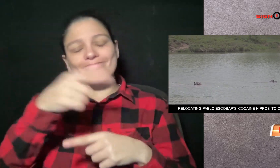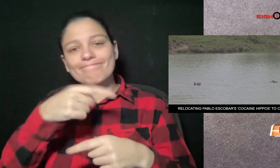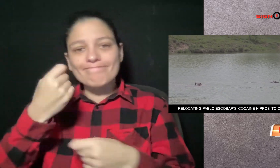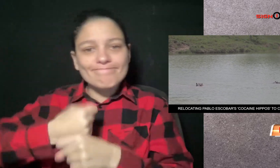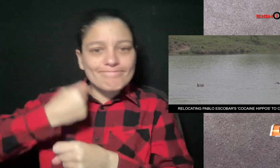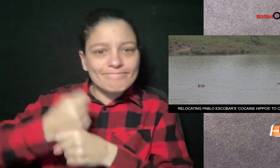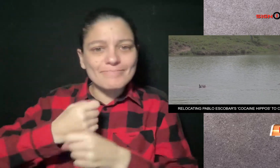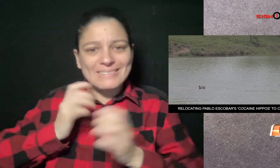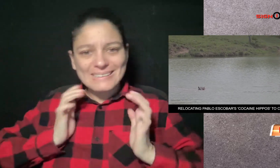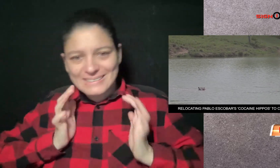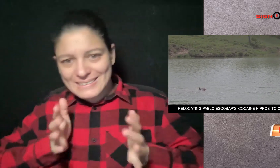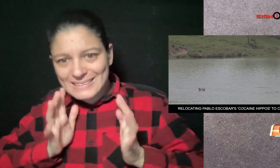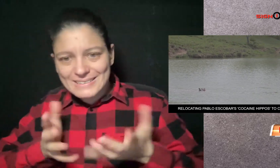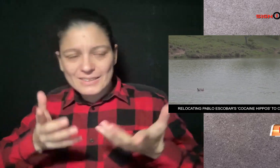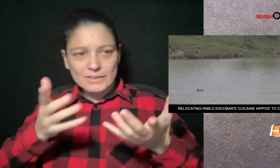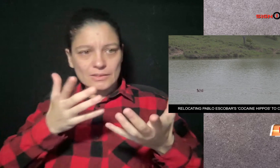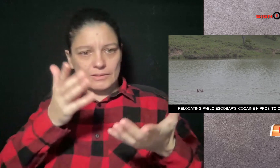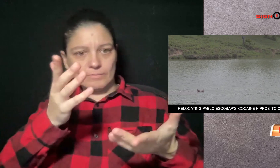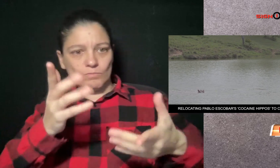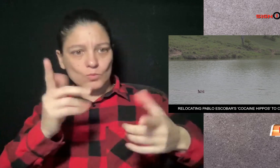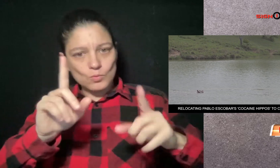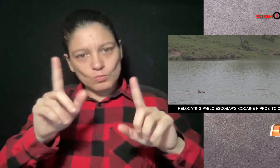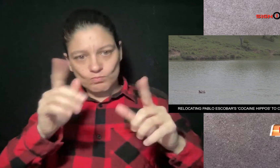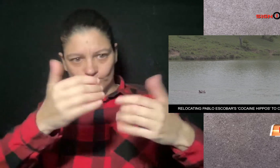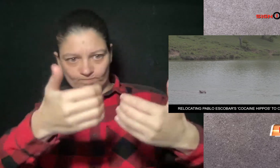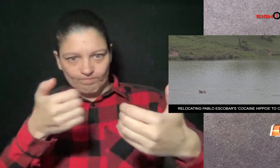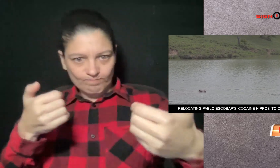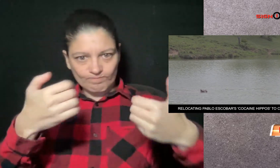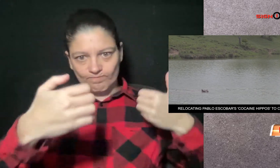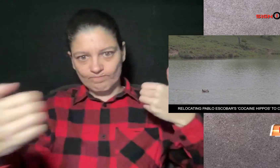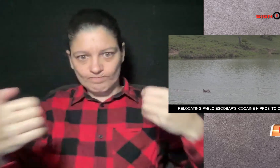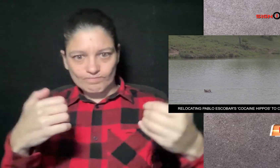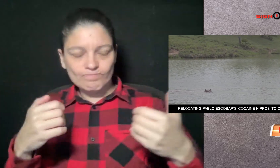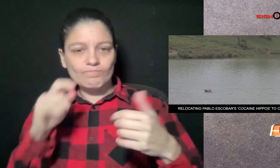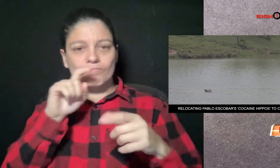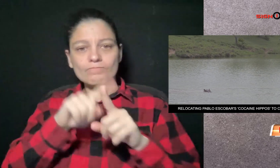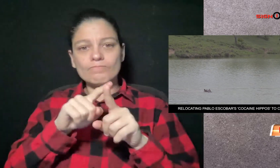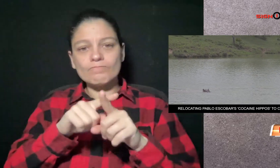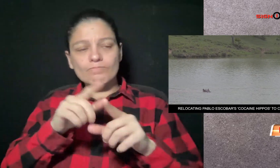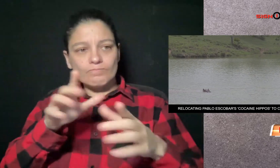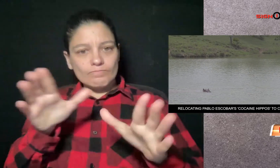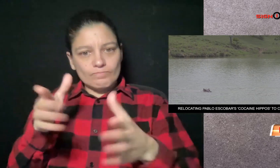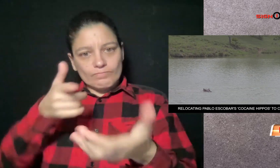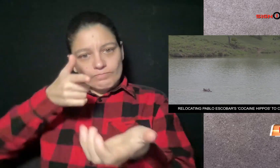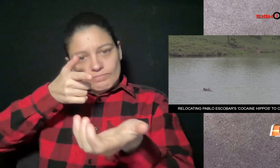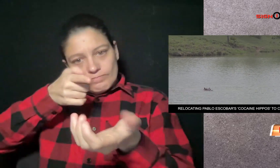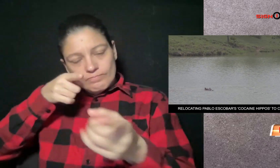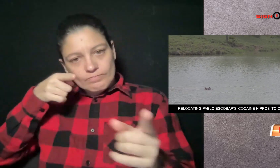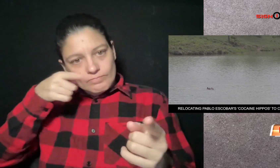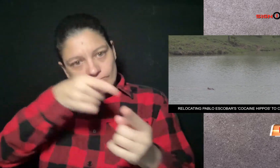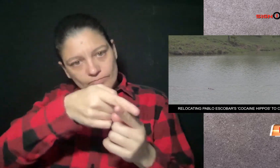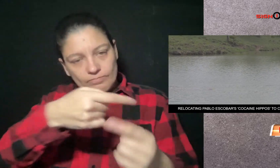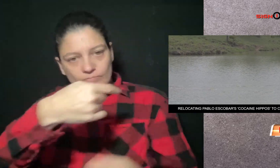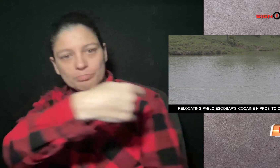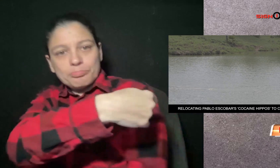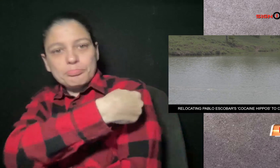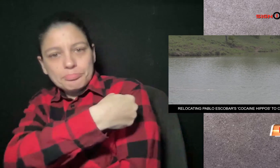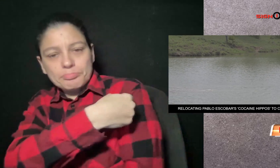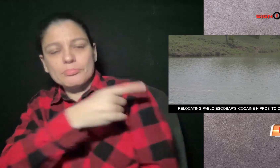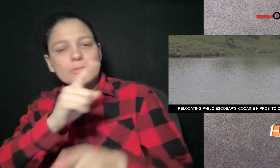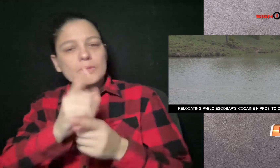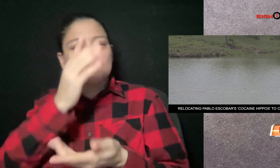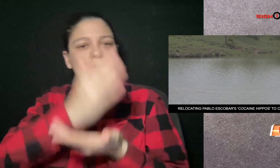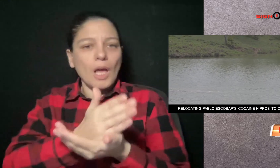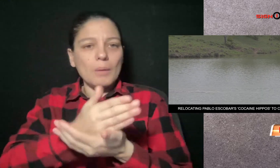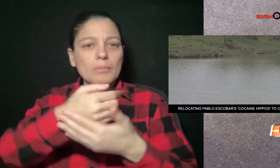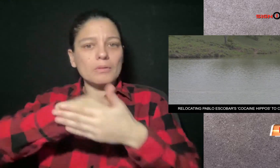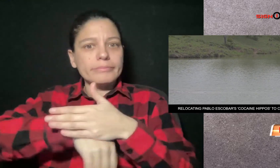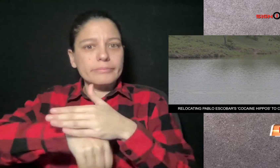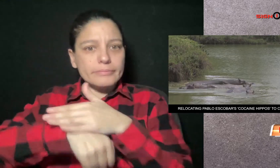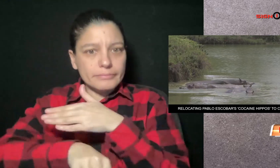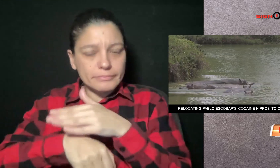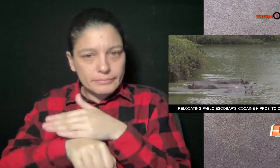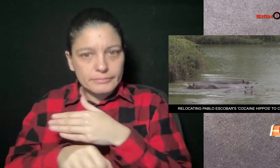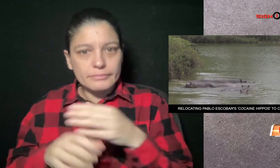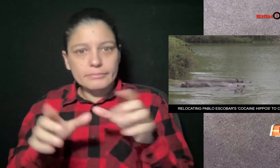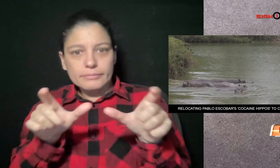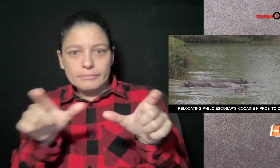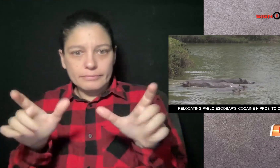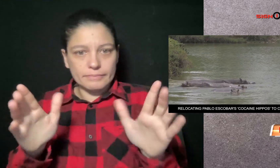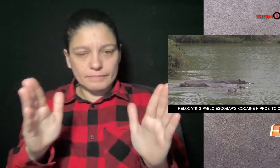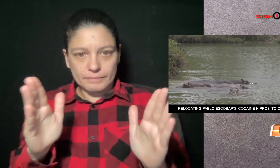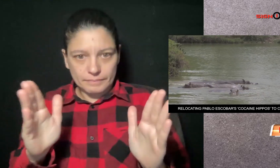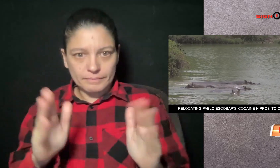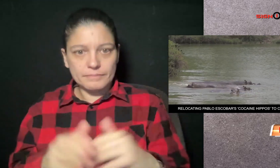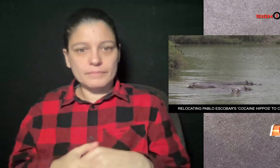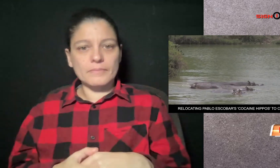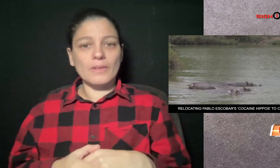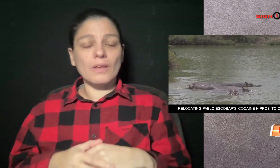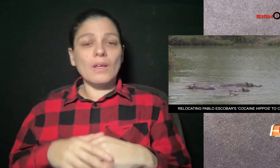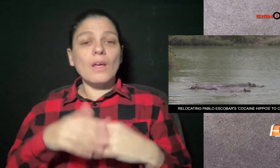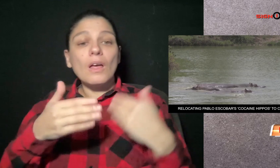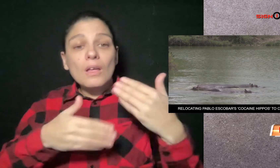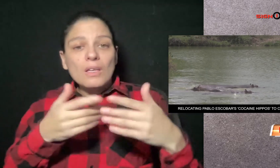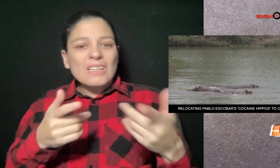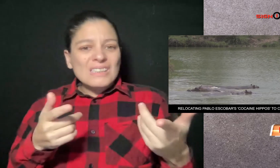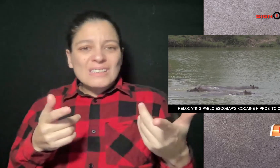living there now despite efforts to castrate them or shoot them with contraceptive darts